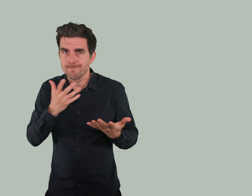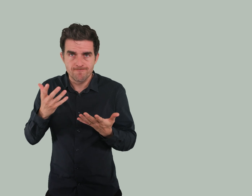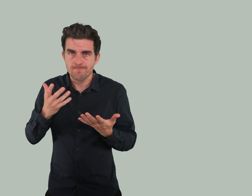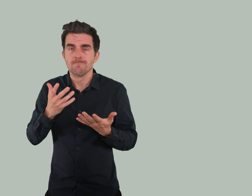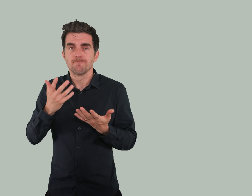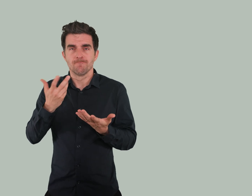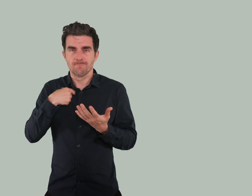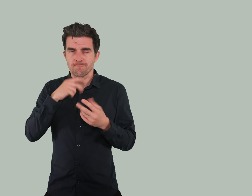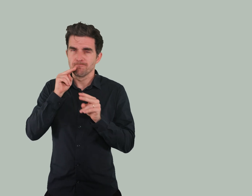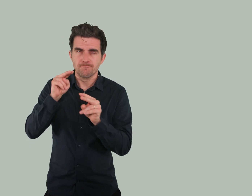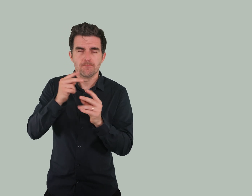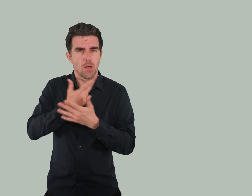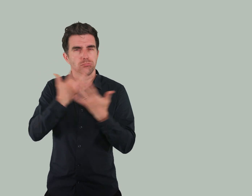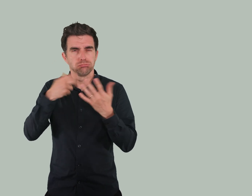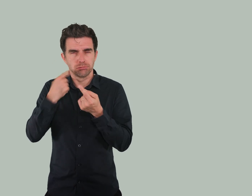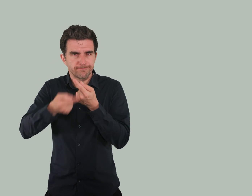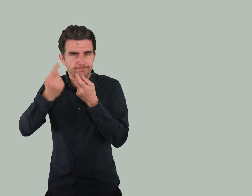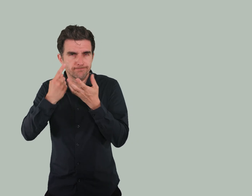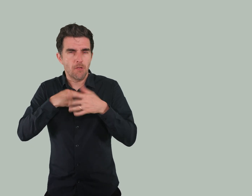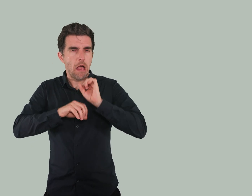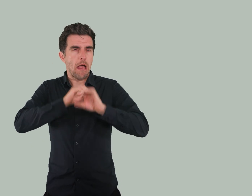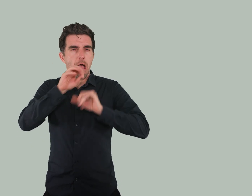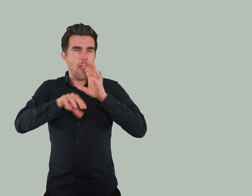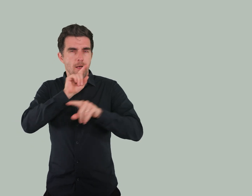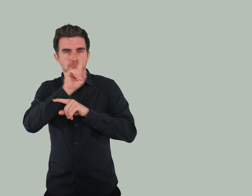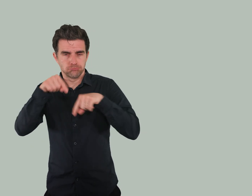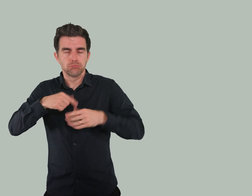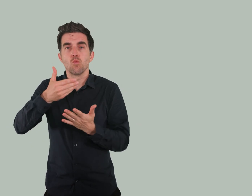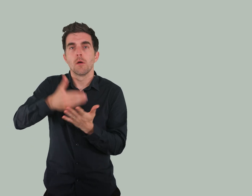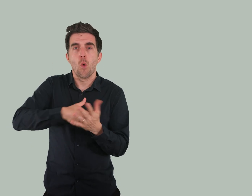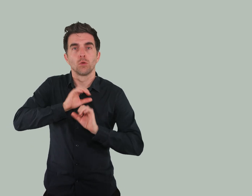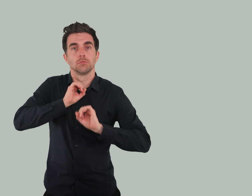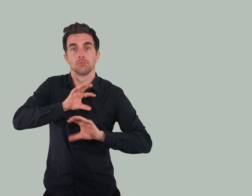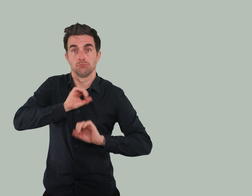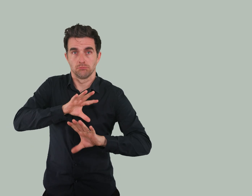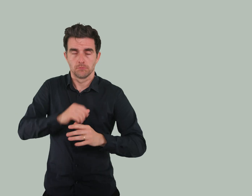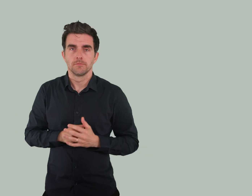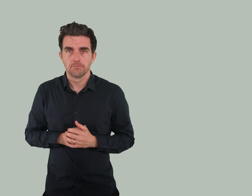many of which we cover throughout this report.